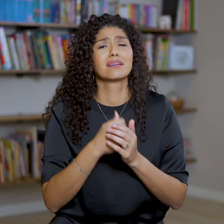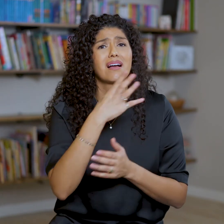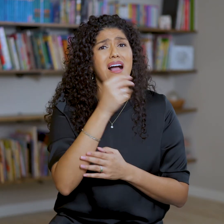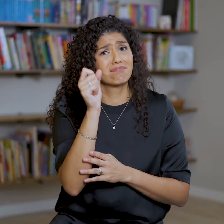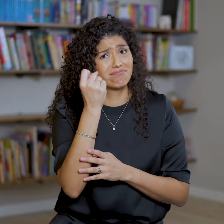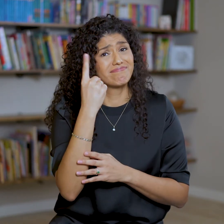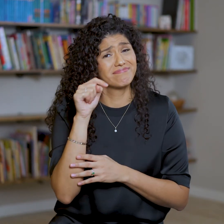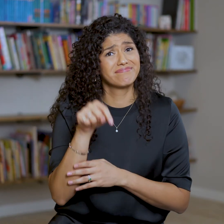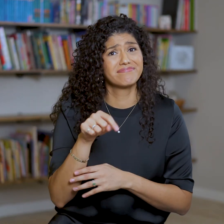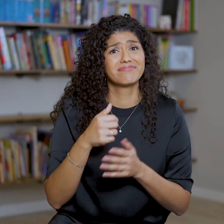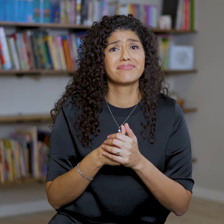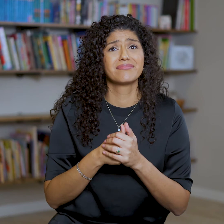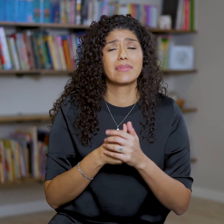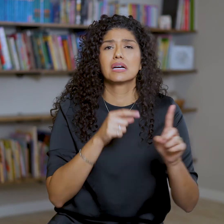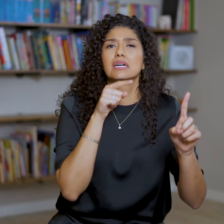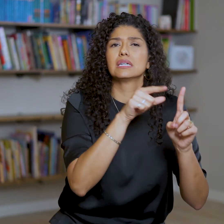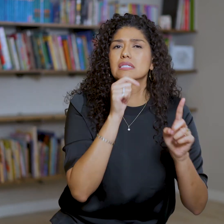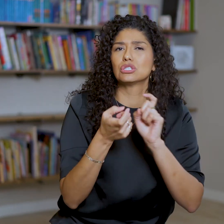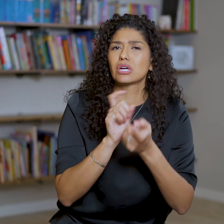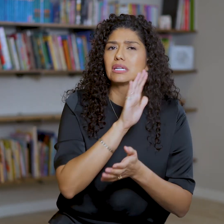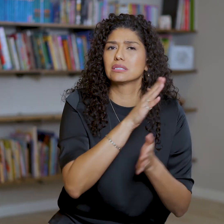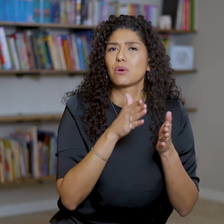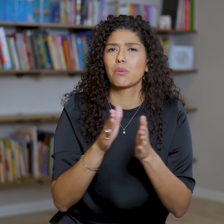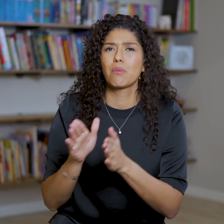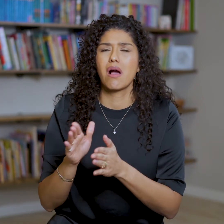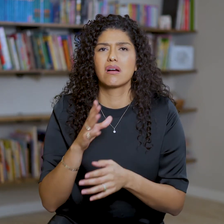And let’s be clear: Solomon doesn’t clean up his act